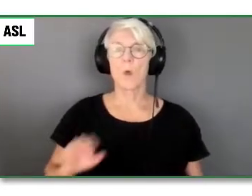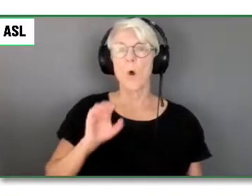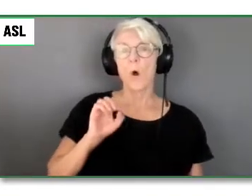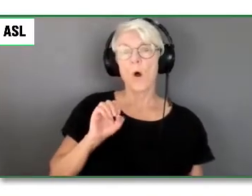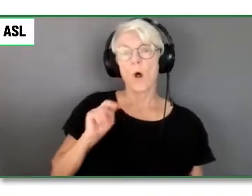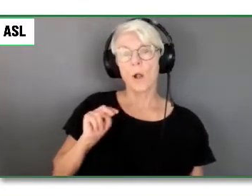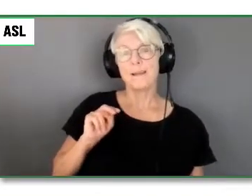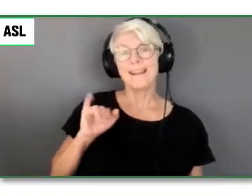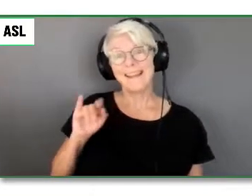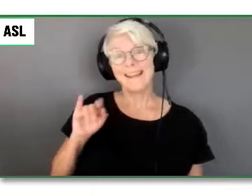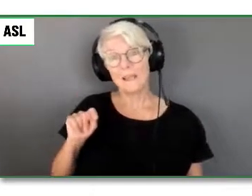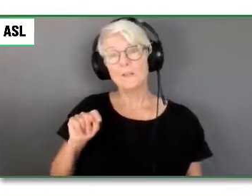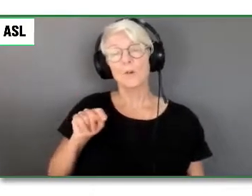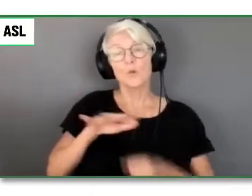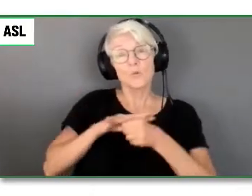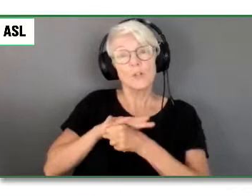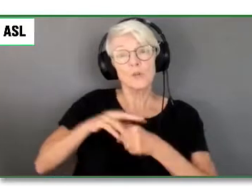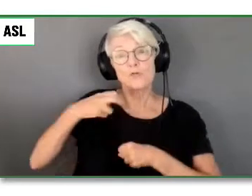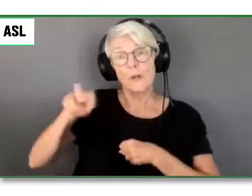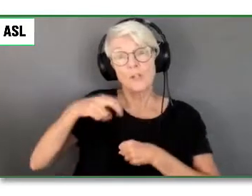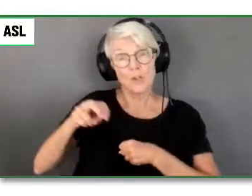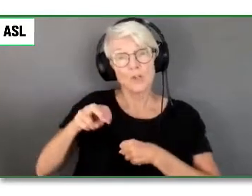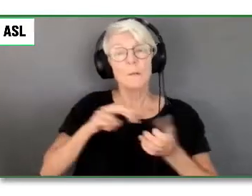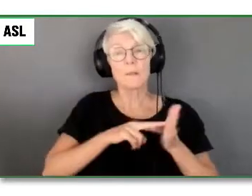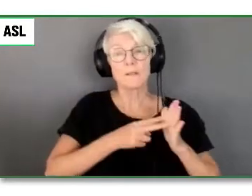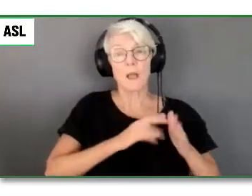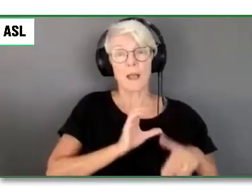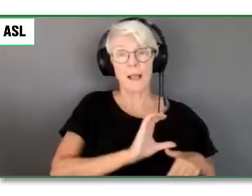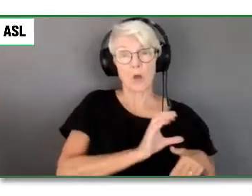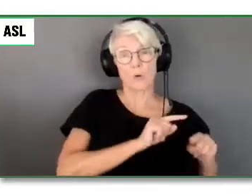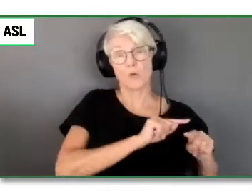provides rides from Calgary to Banff and Canmore.